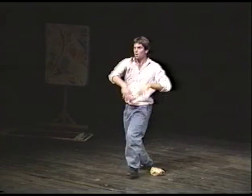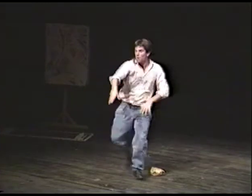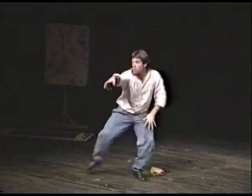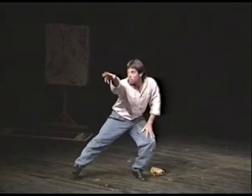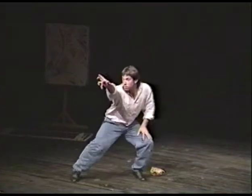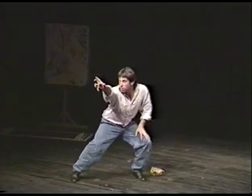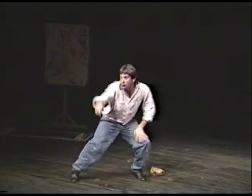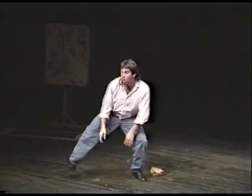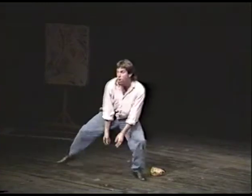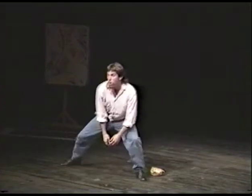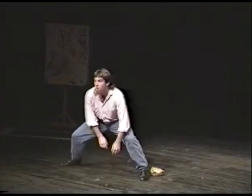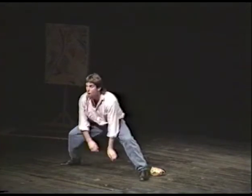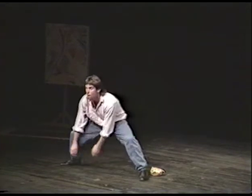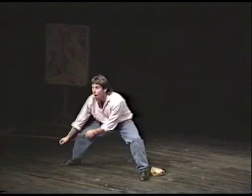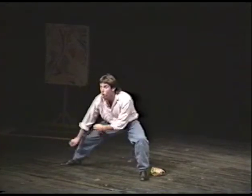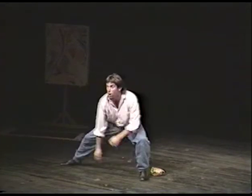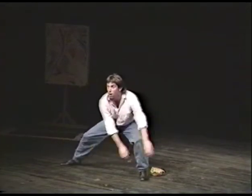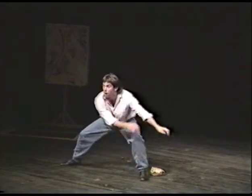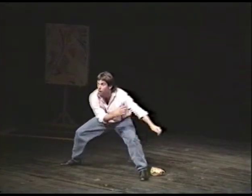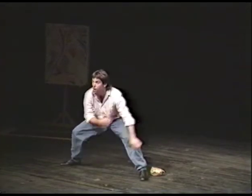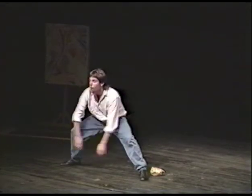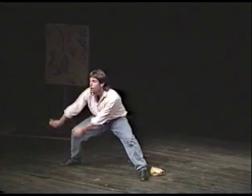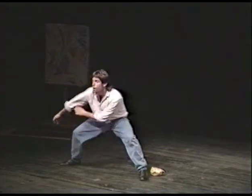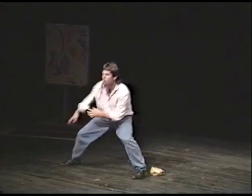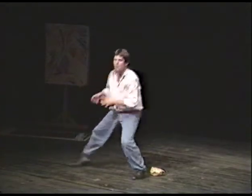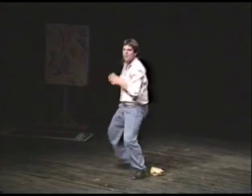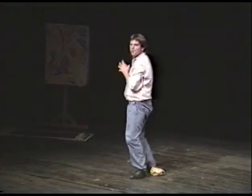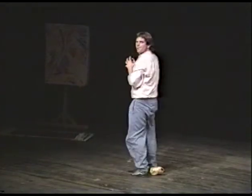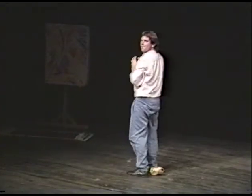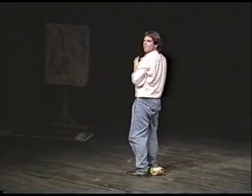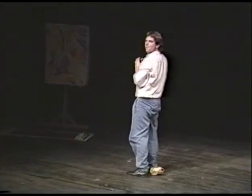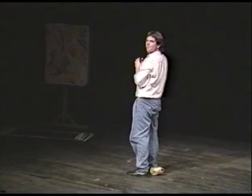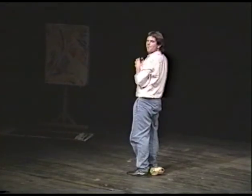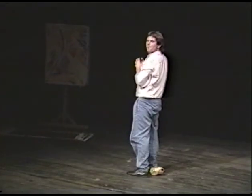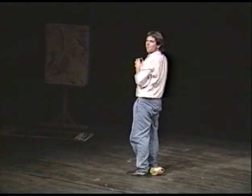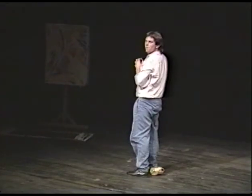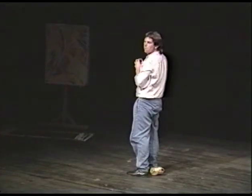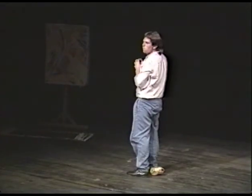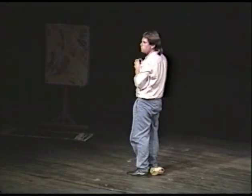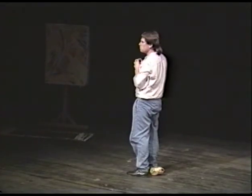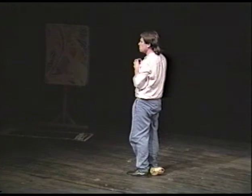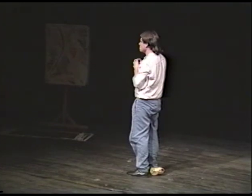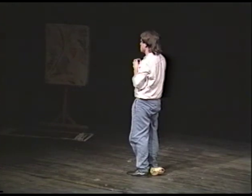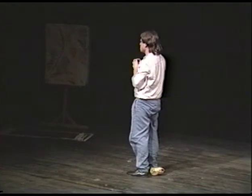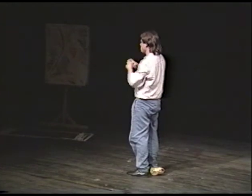He looks the man back, leading off first